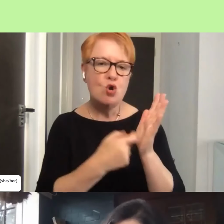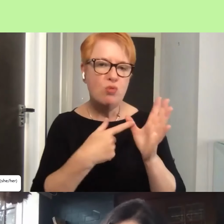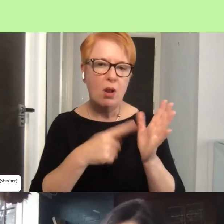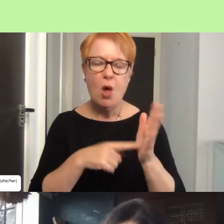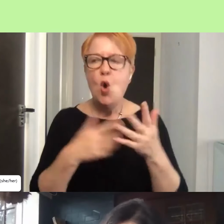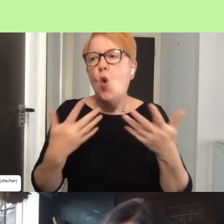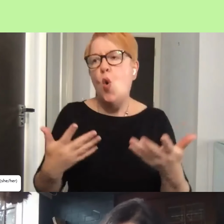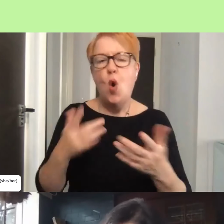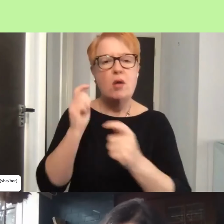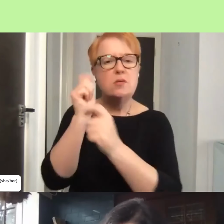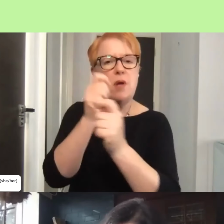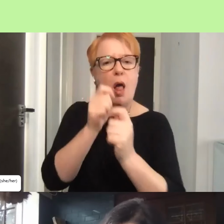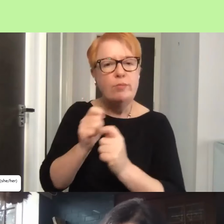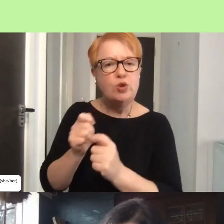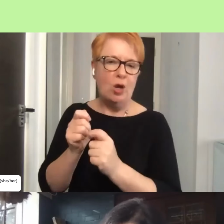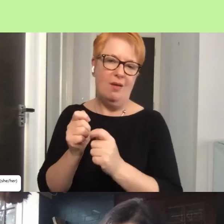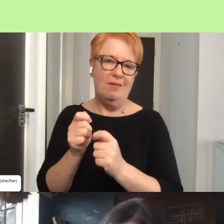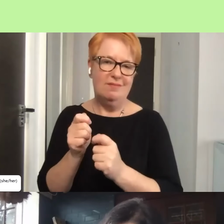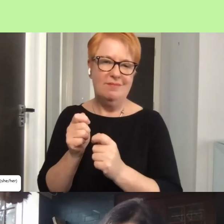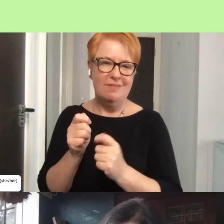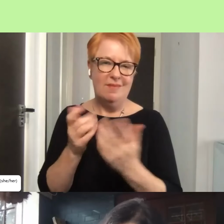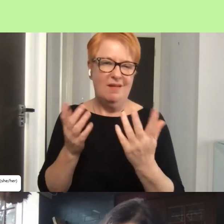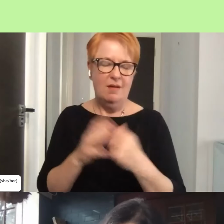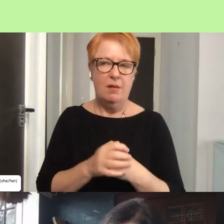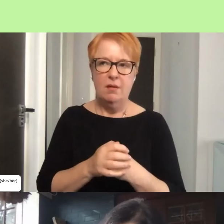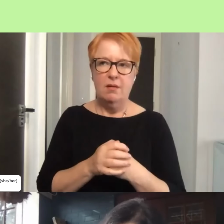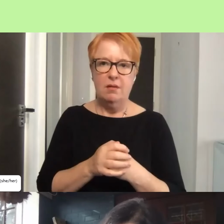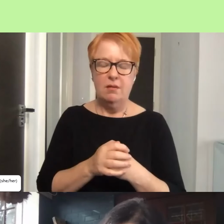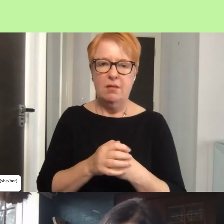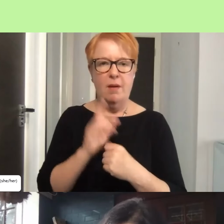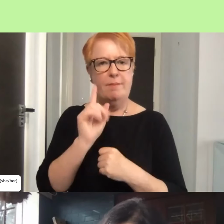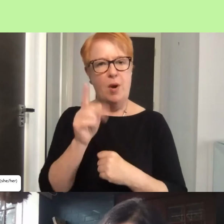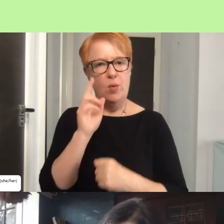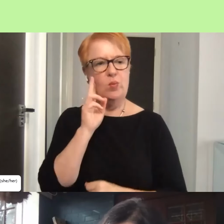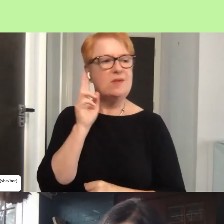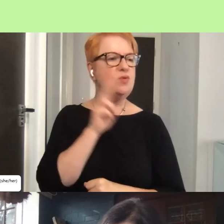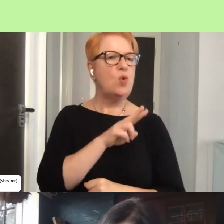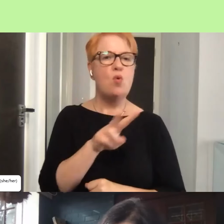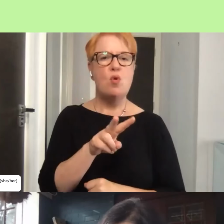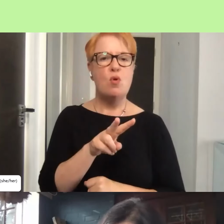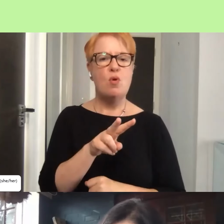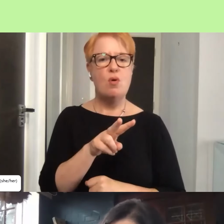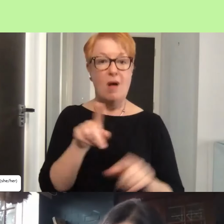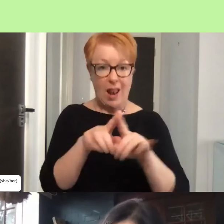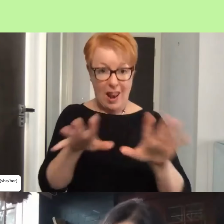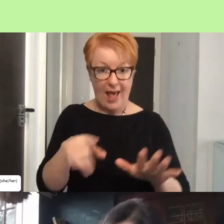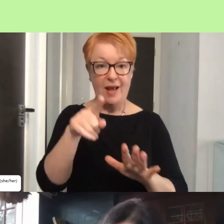And then we would see what public what artists actually did in the public space, like Ahmet’s work, like a lot of artists.